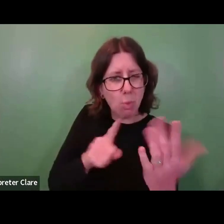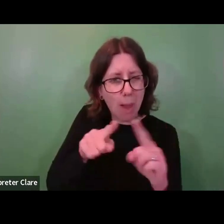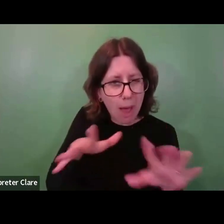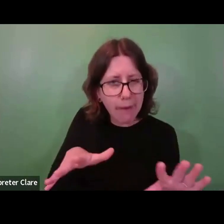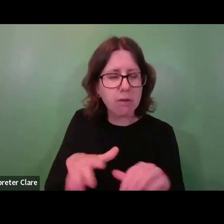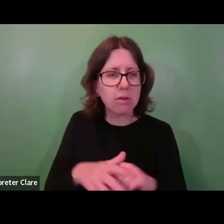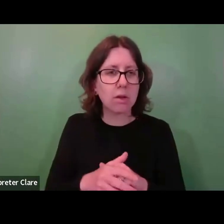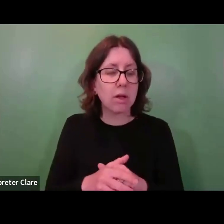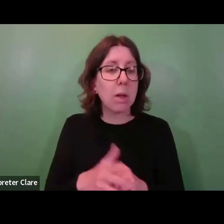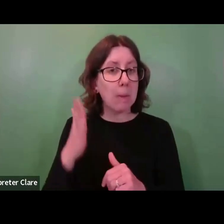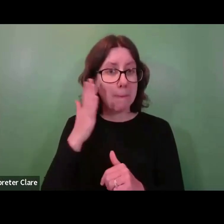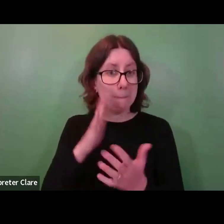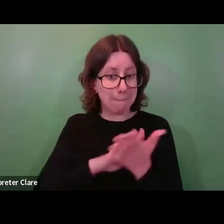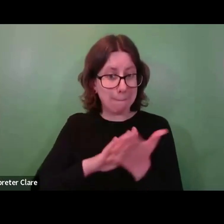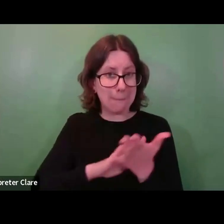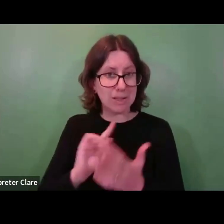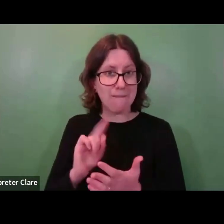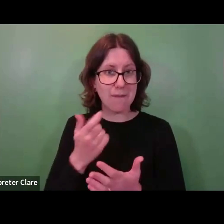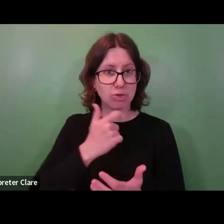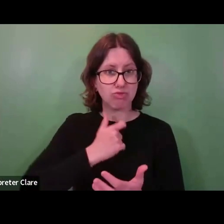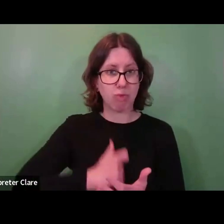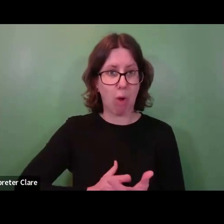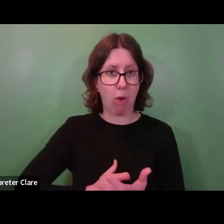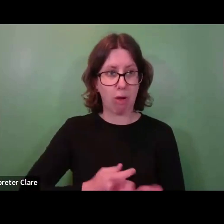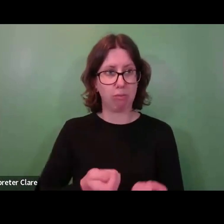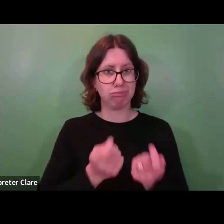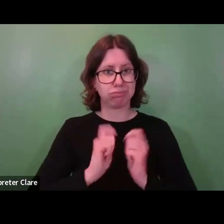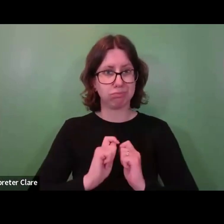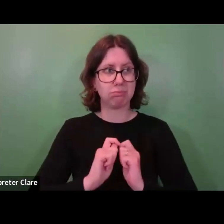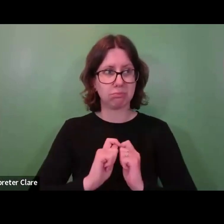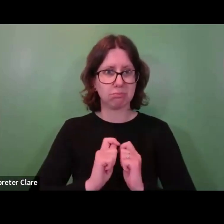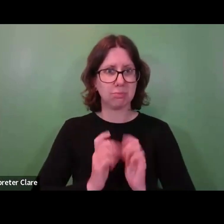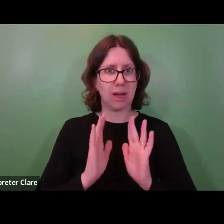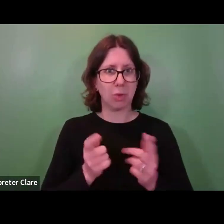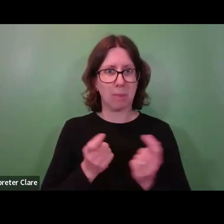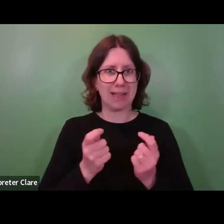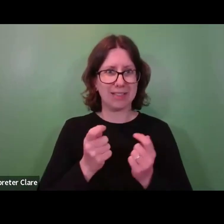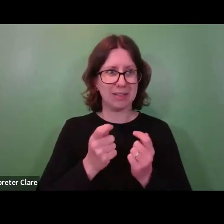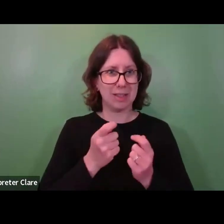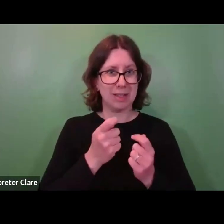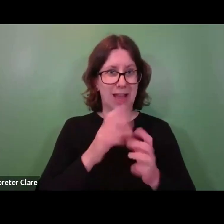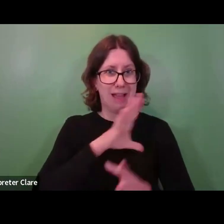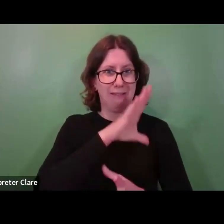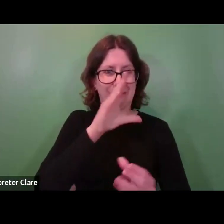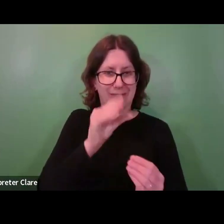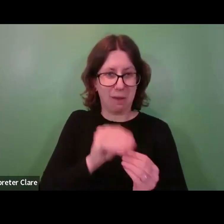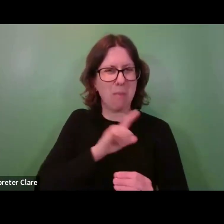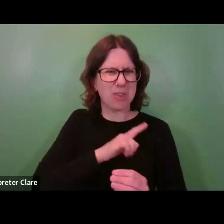when you get your first role, you're going to have to deal with, because things work in quite a formula way.